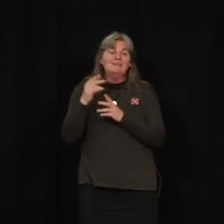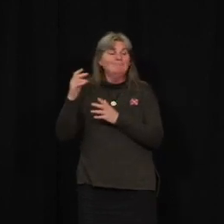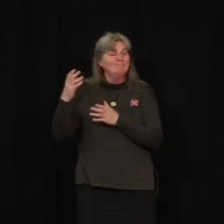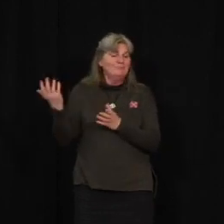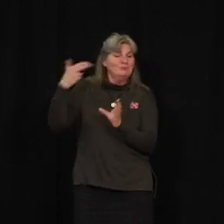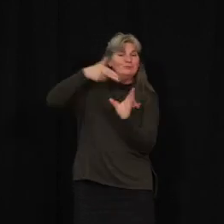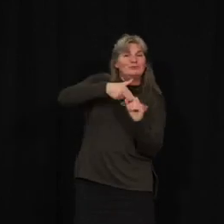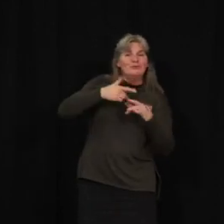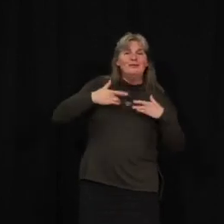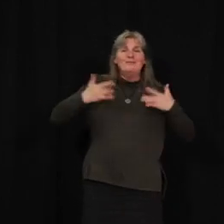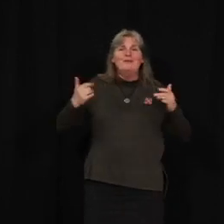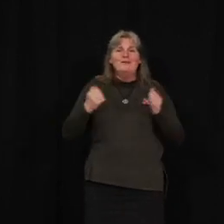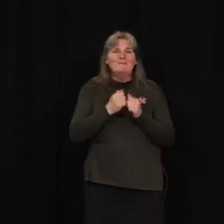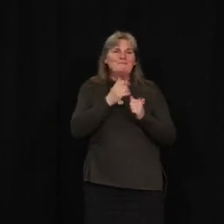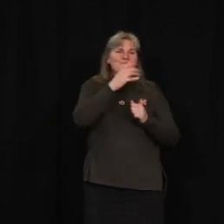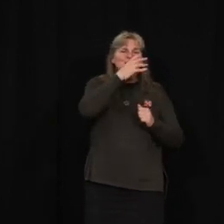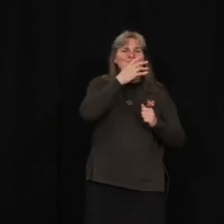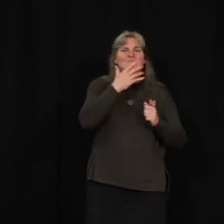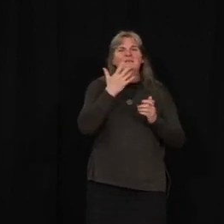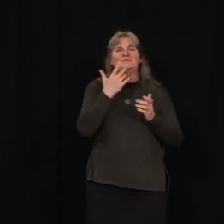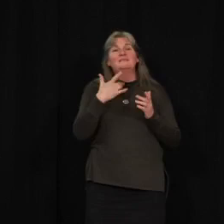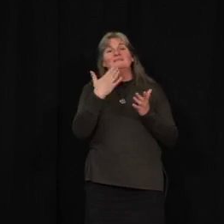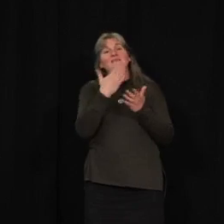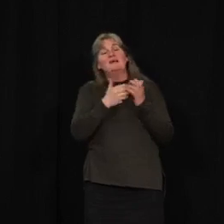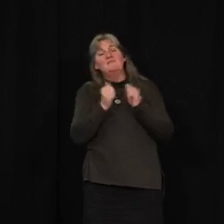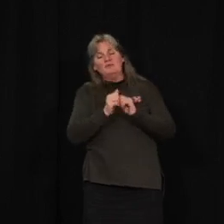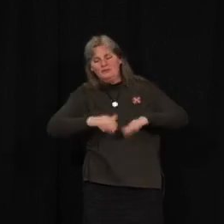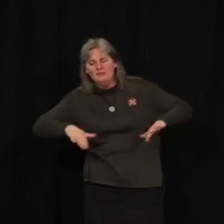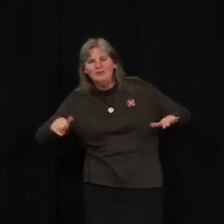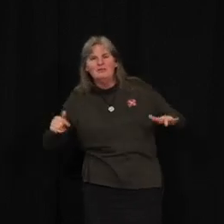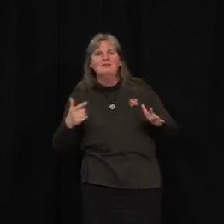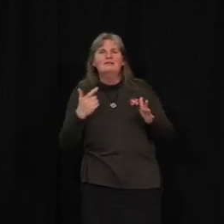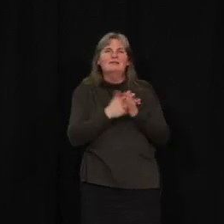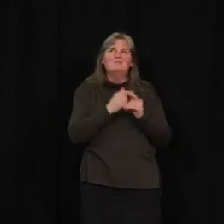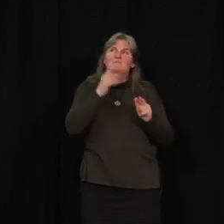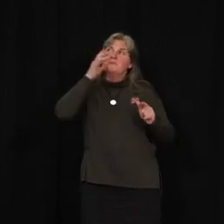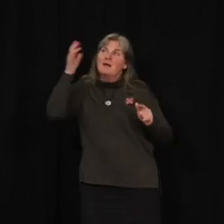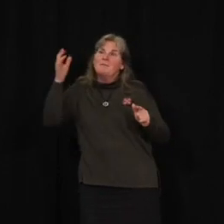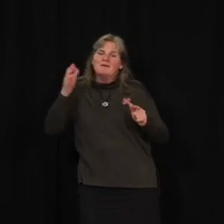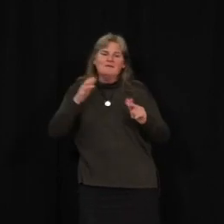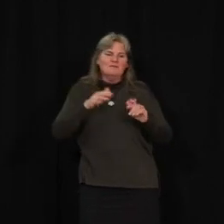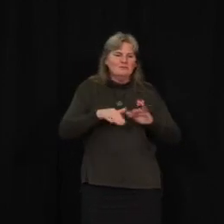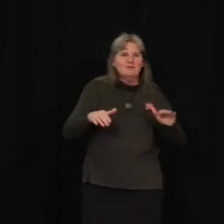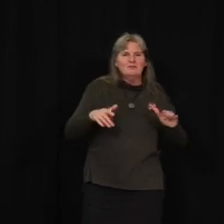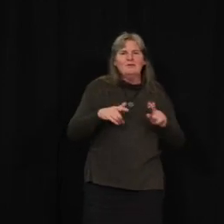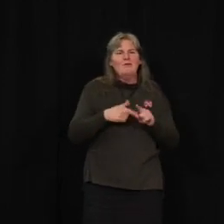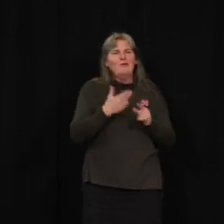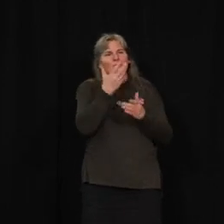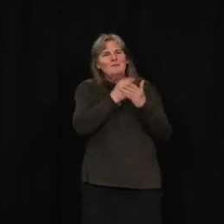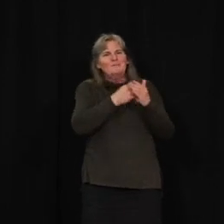Some were children who are now mothers who use this annual evet as a way to celebrate all mothers.